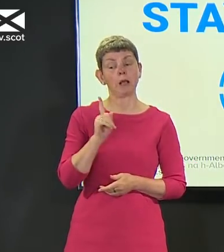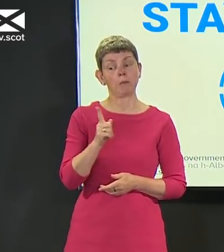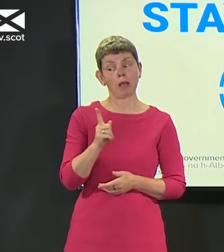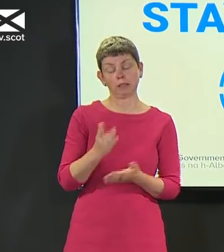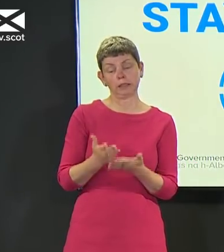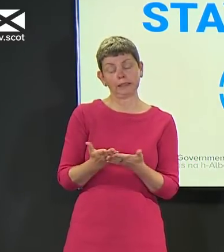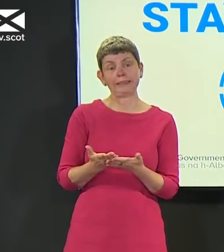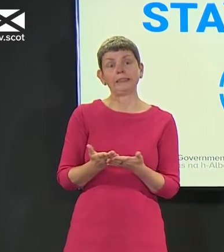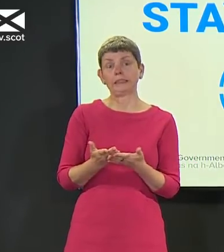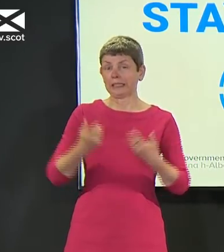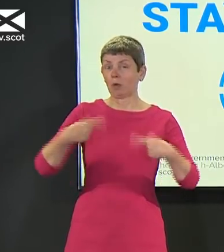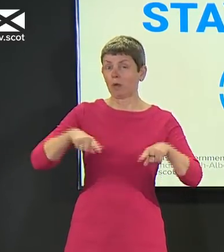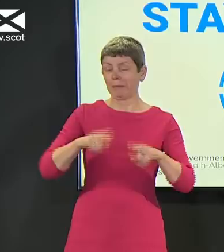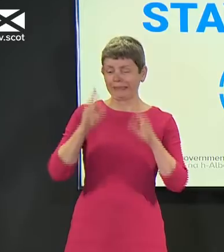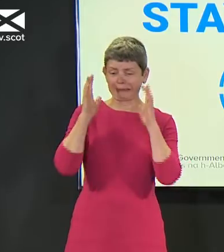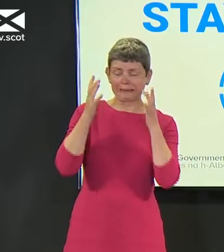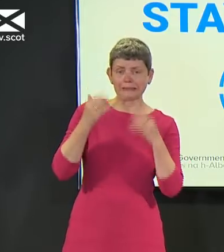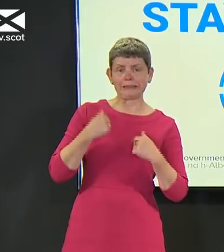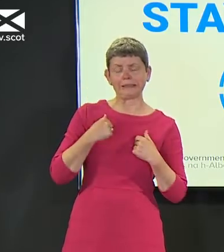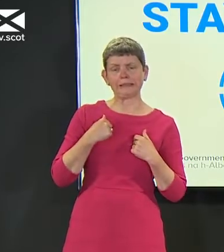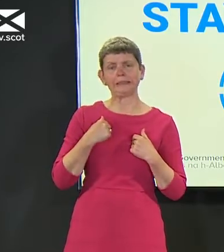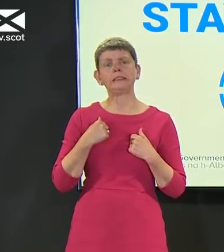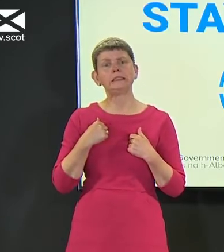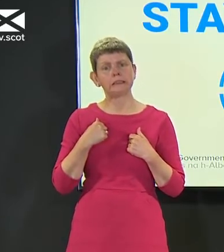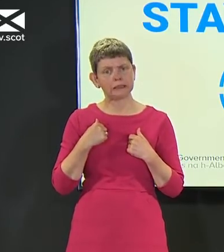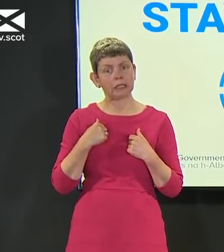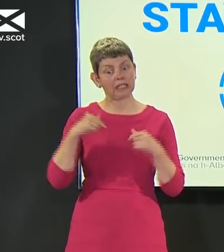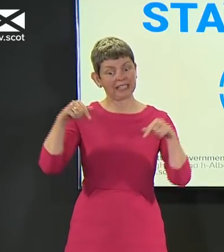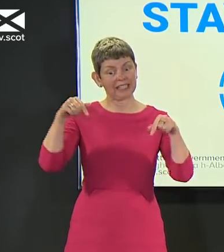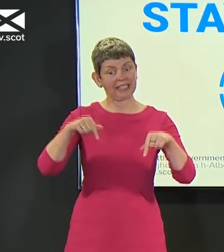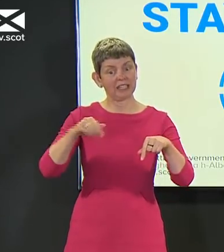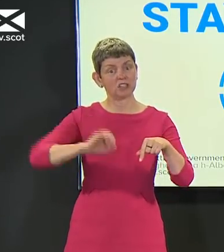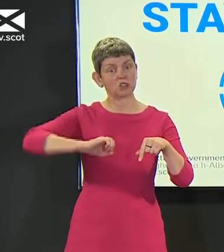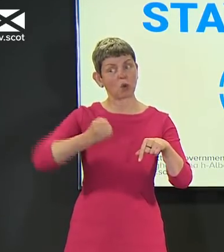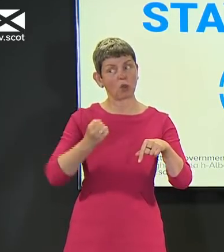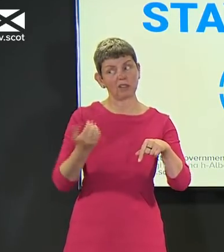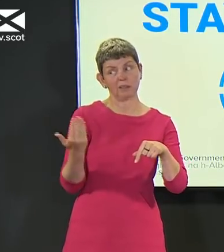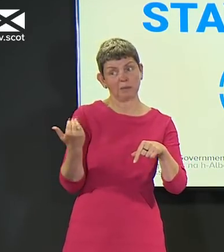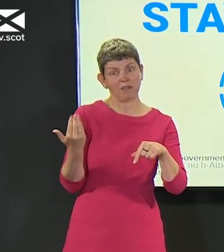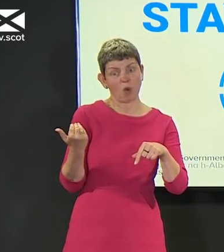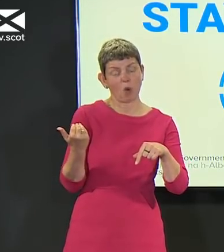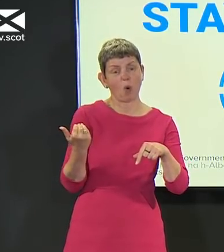a period we've had rates of infection here in Scotland that were a bit higher than in some